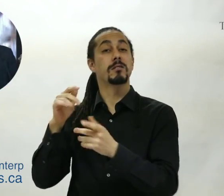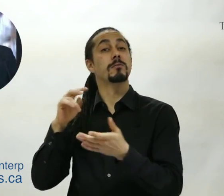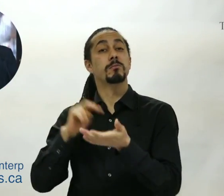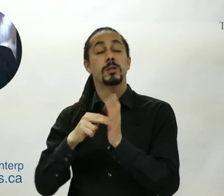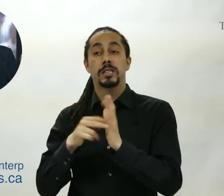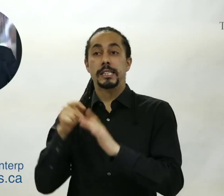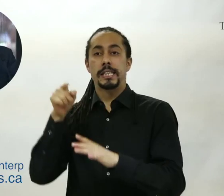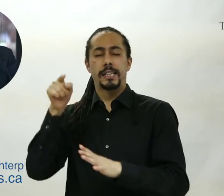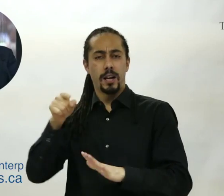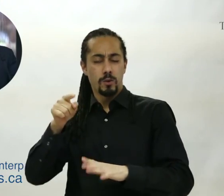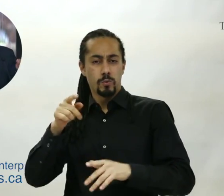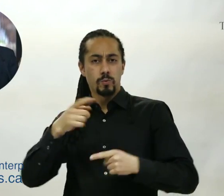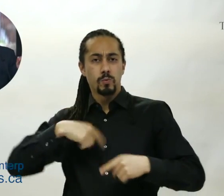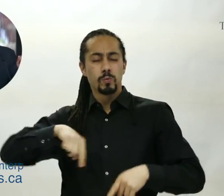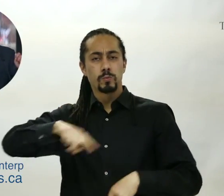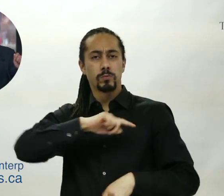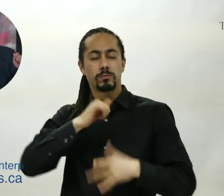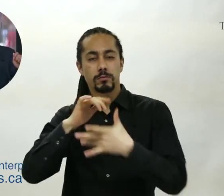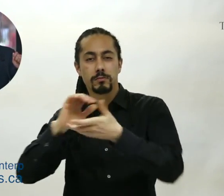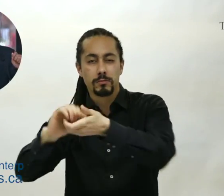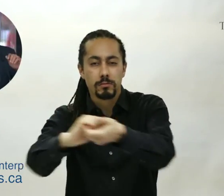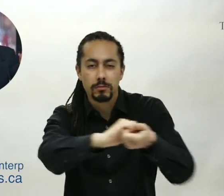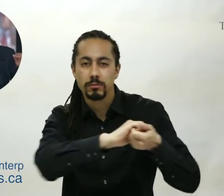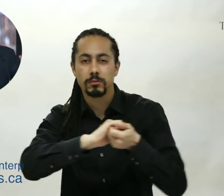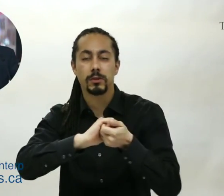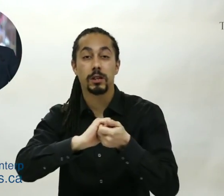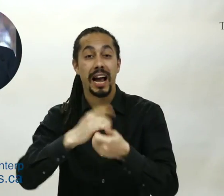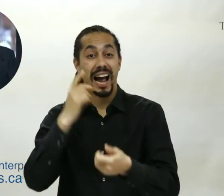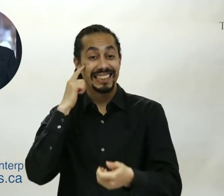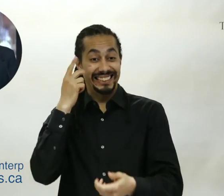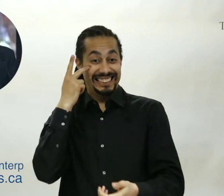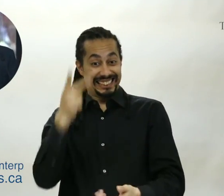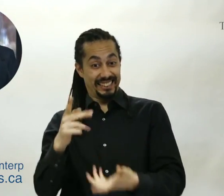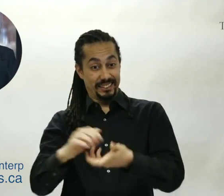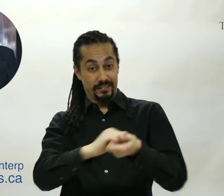his recognition that we are all bound together in ways that are invisible to the eye;